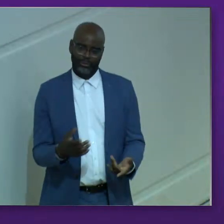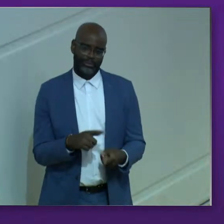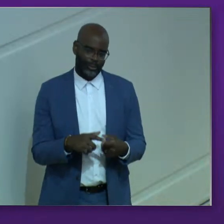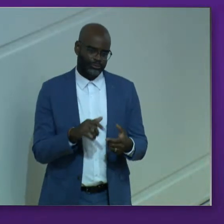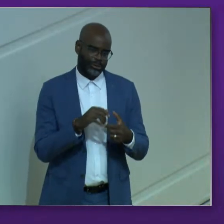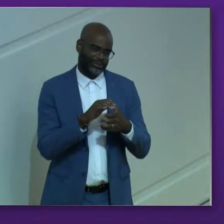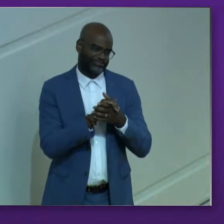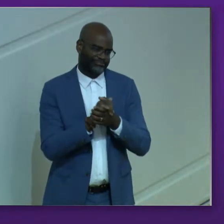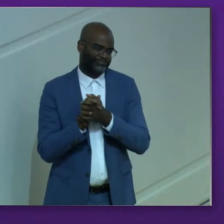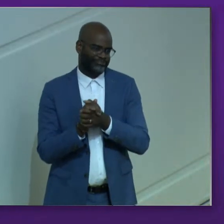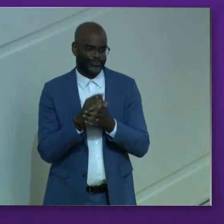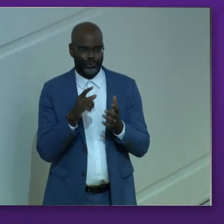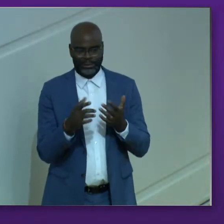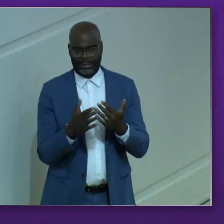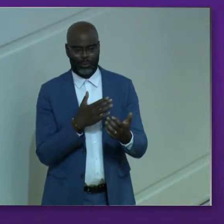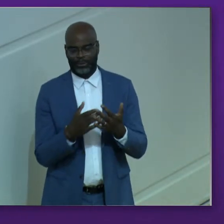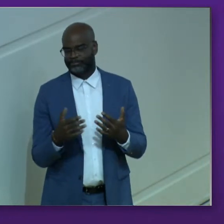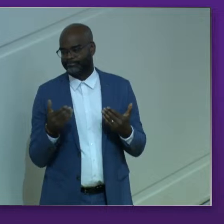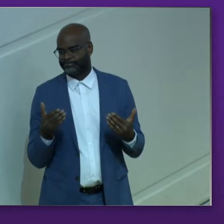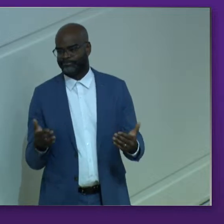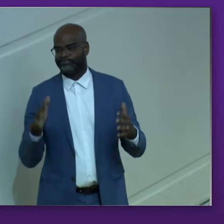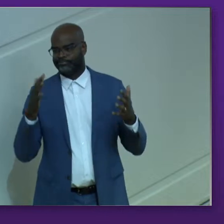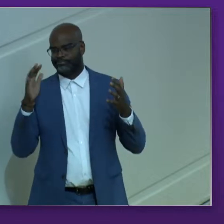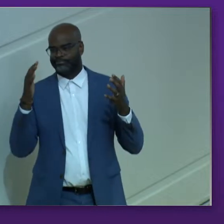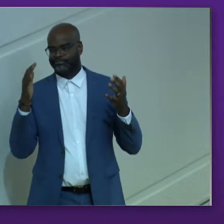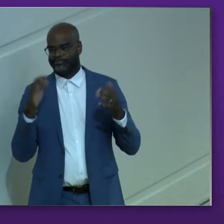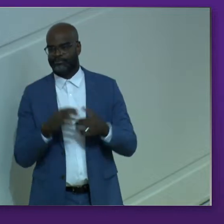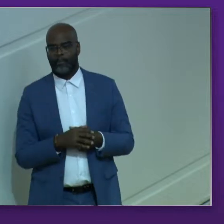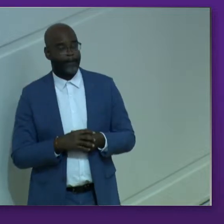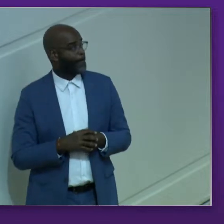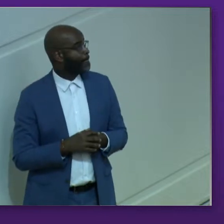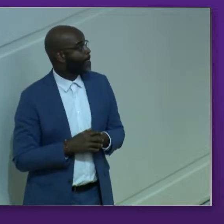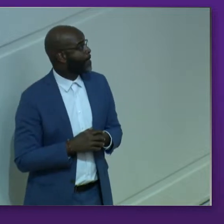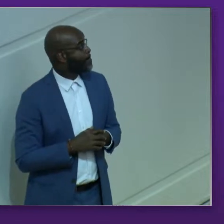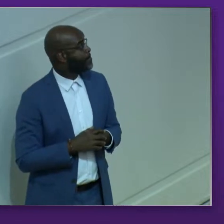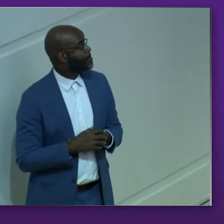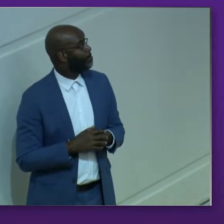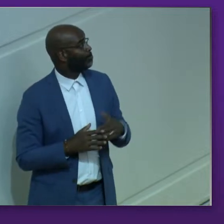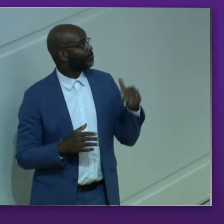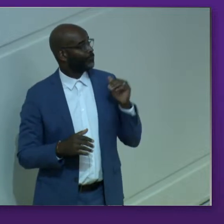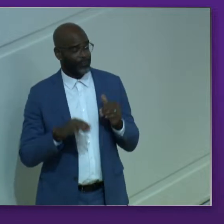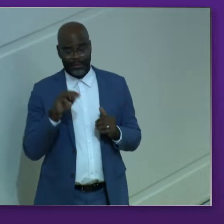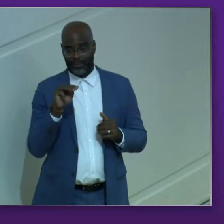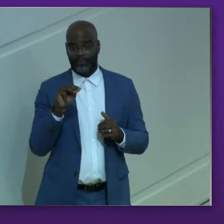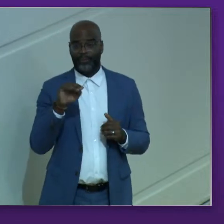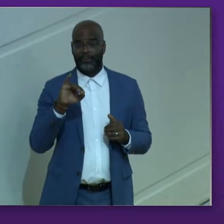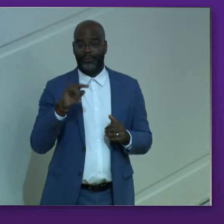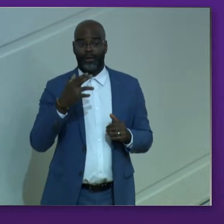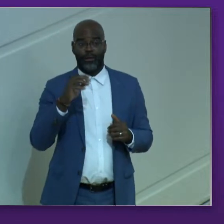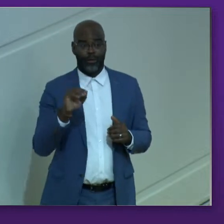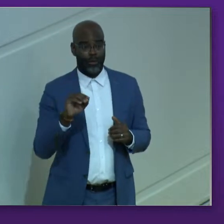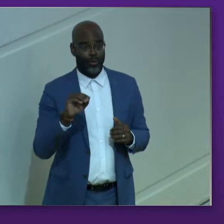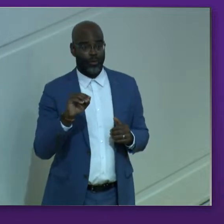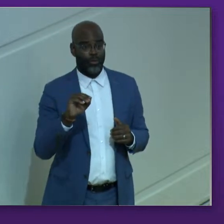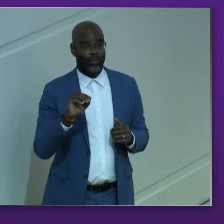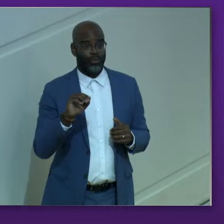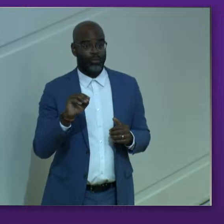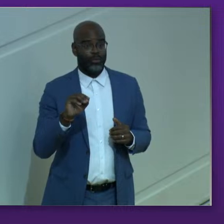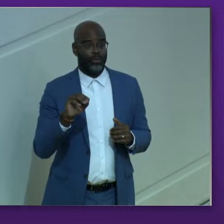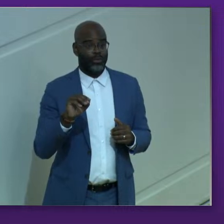RESPONSIBILITIES EFFICIENTLY AND TO CREATE A SUPPORTIVE ENVIRONMENT. WE KNOW. [LISTING NAMES] IS NOT HERE